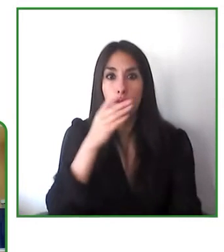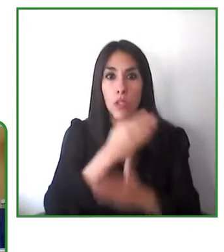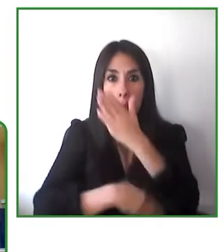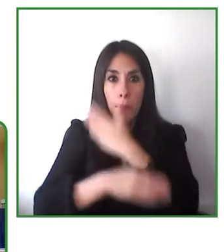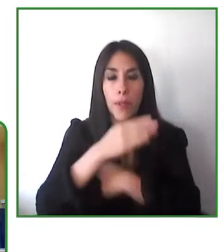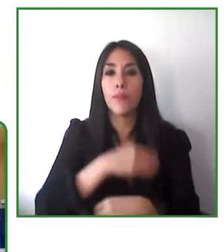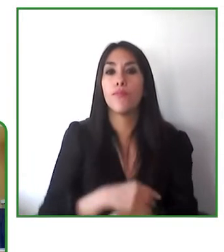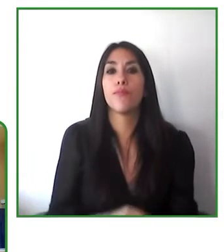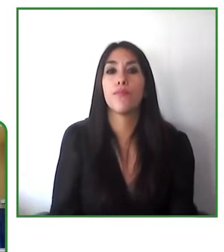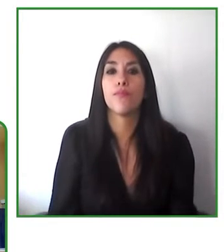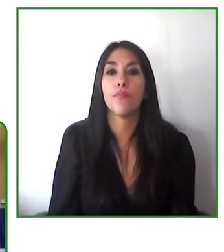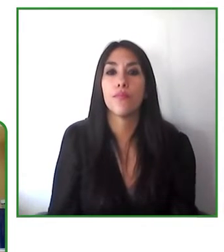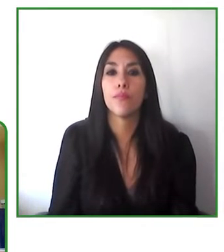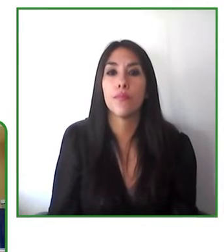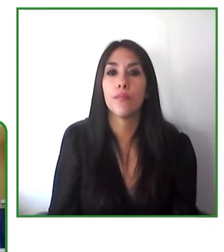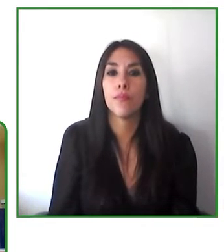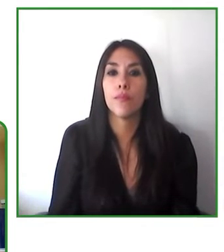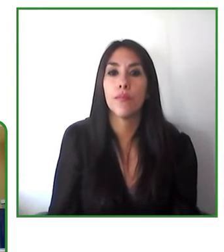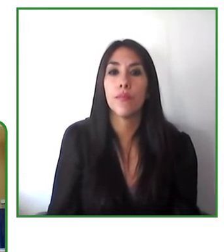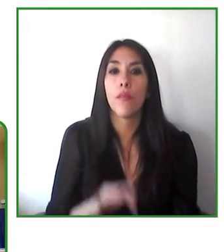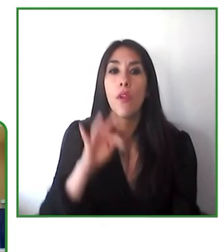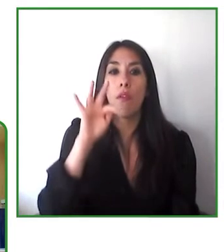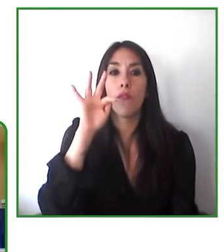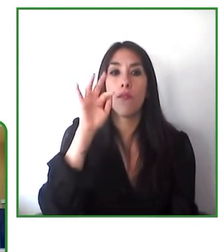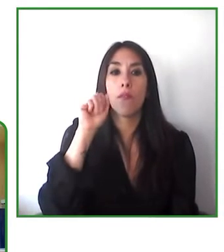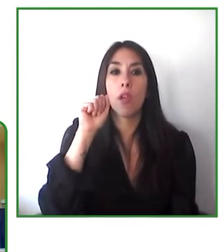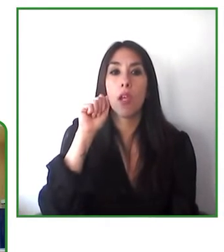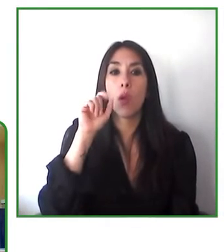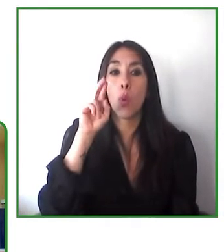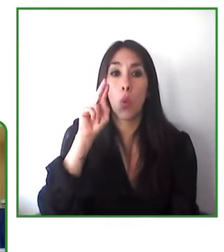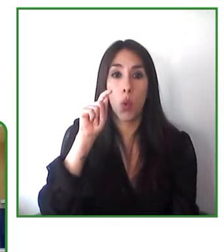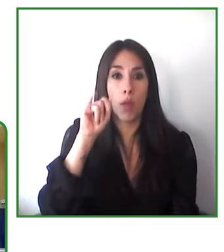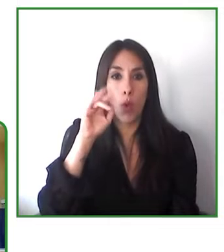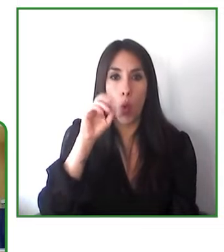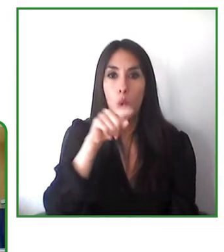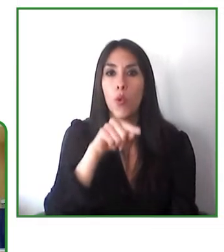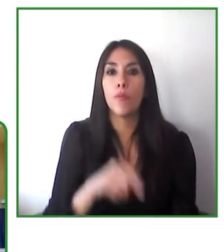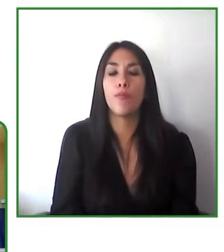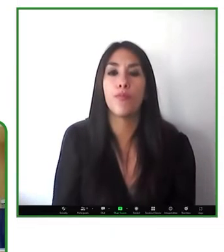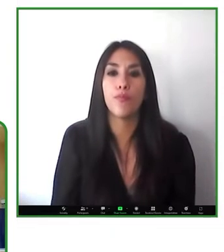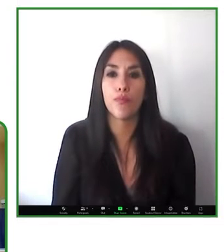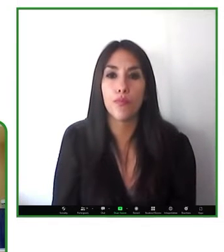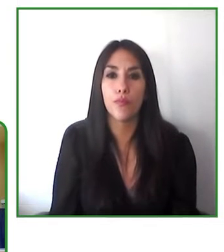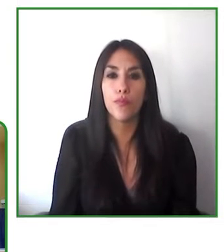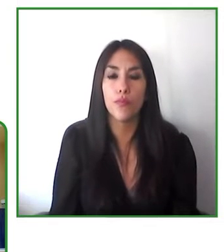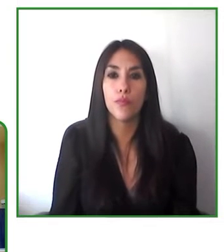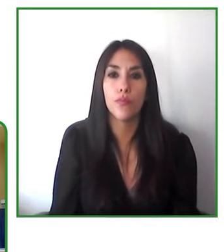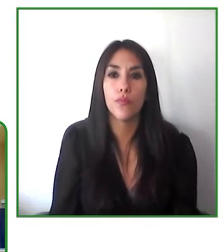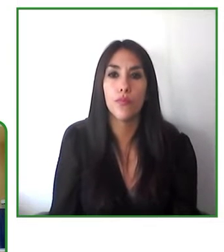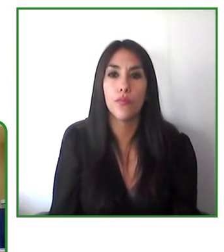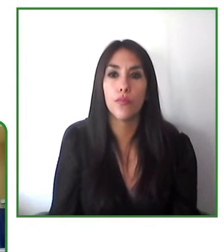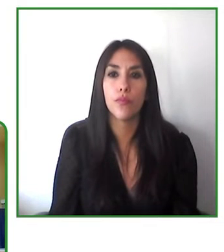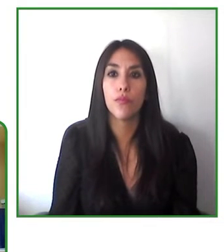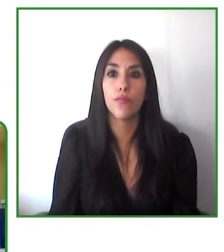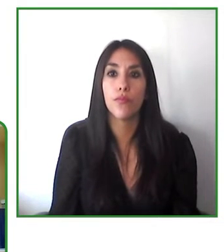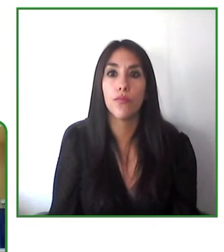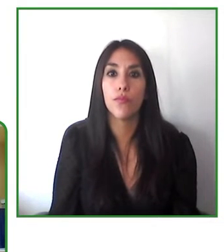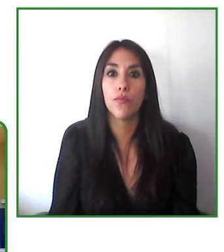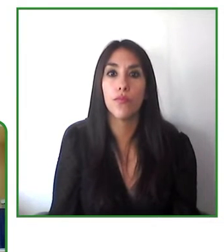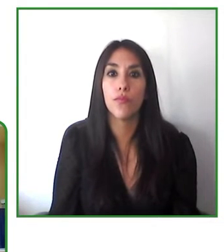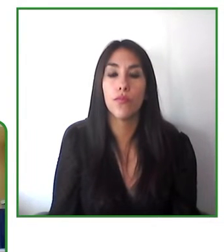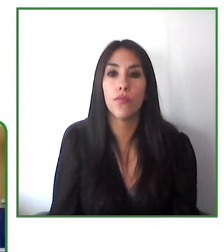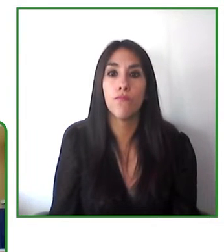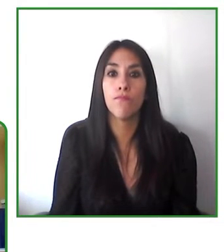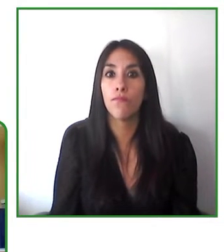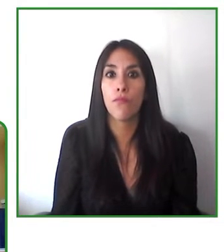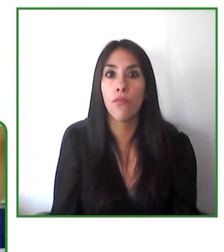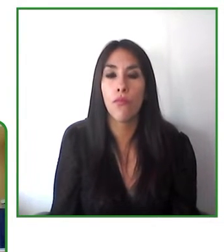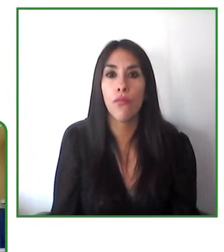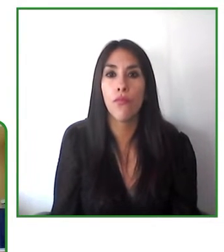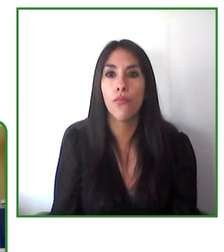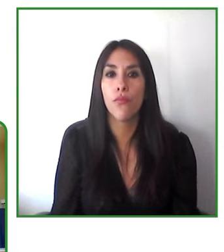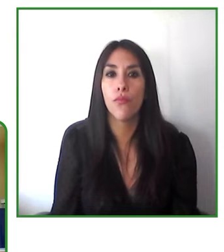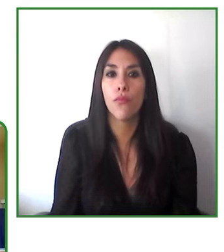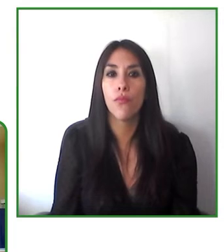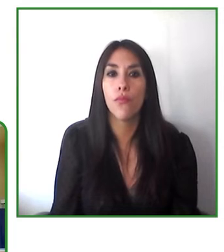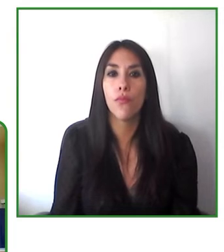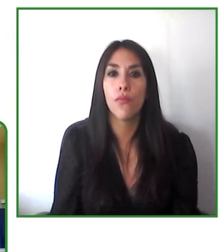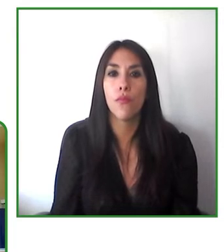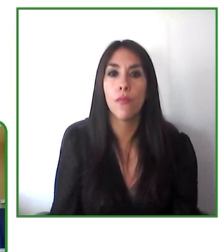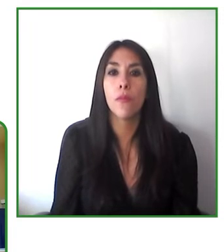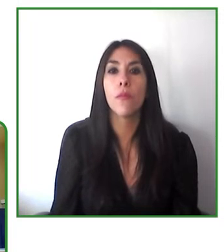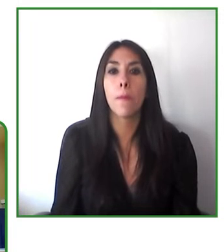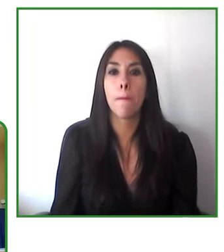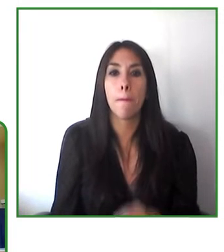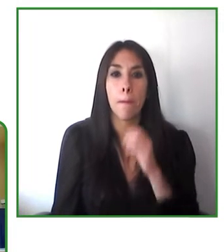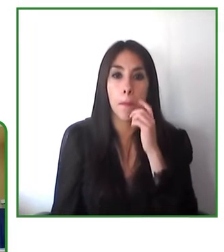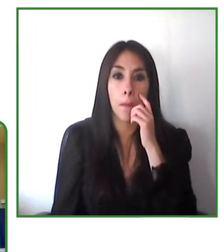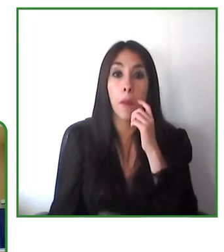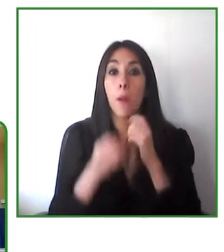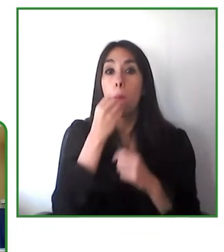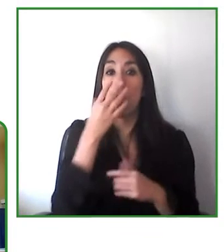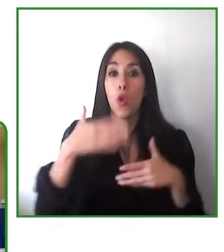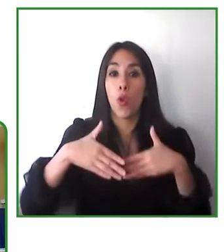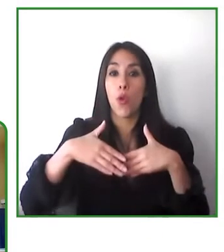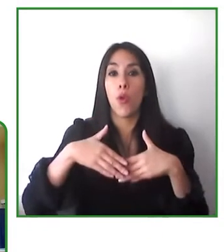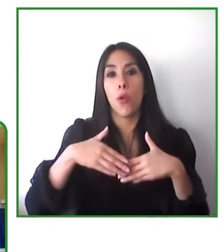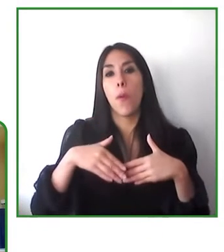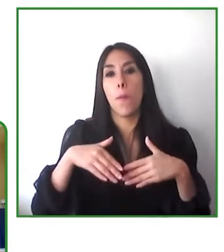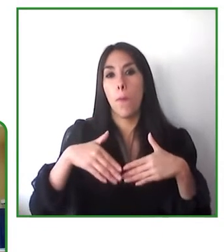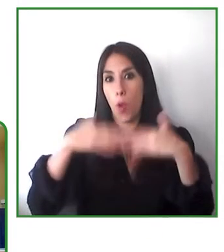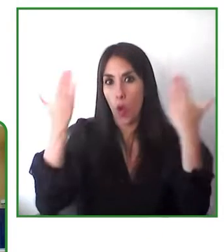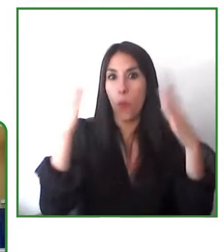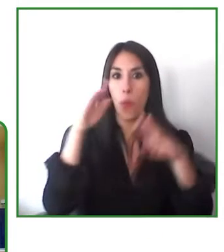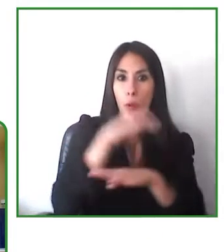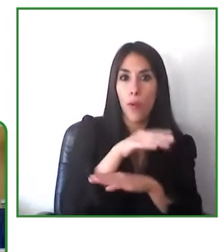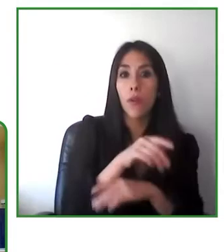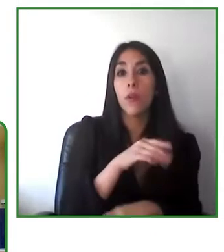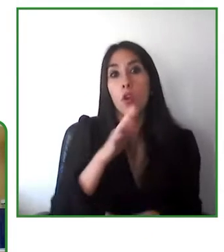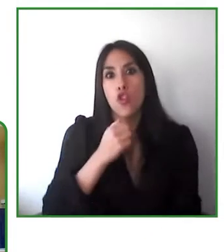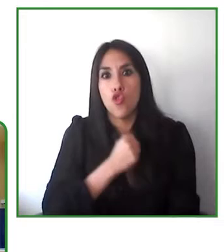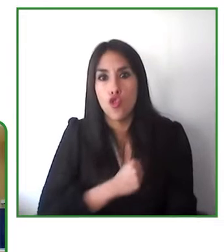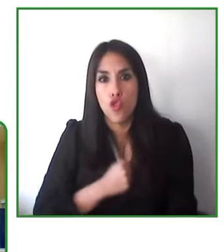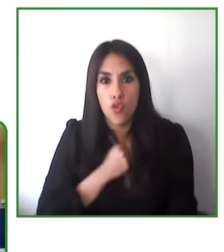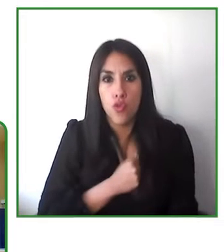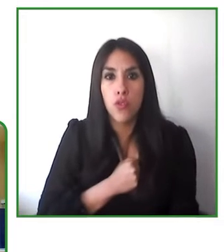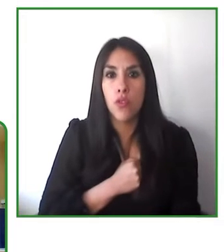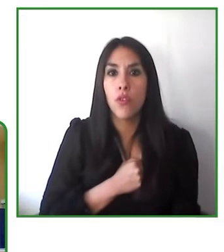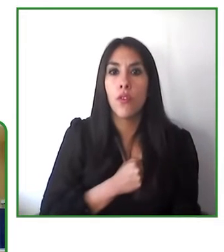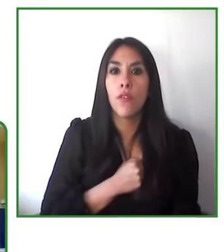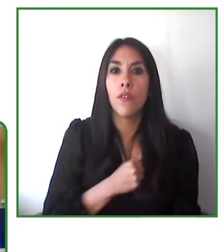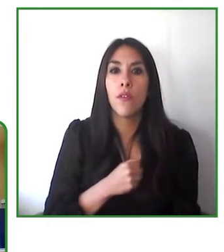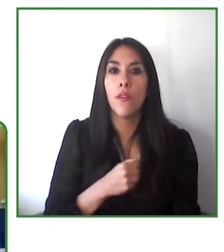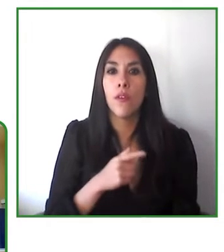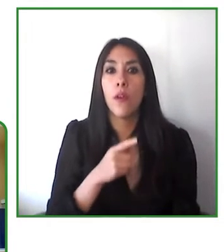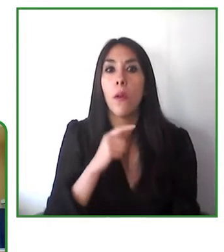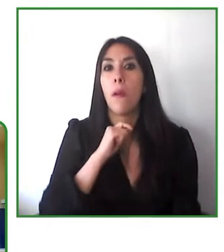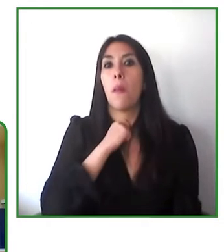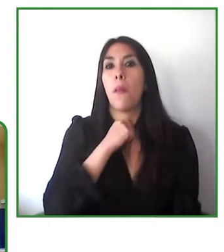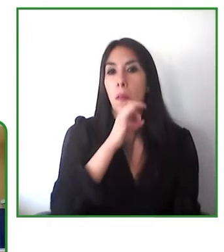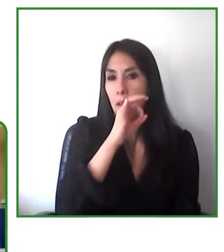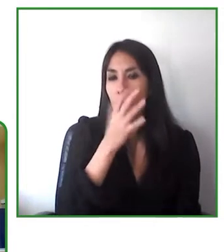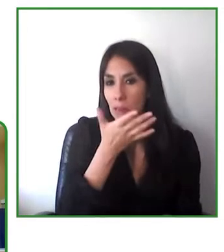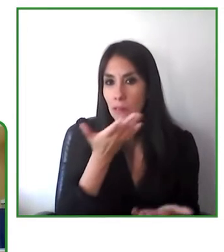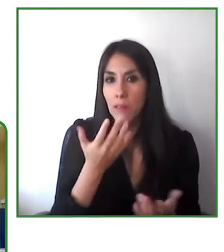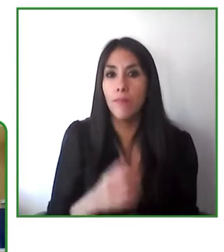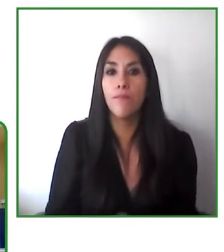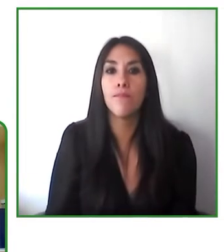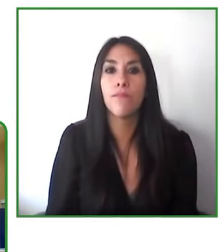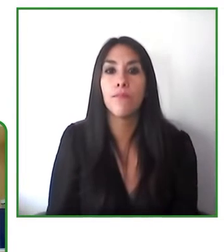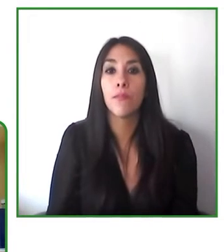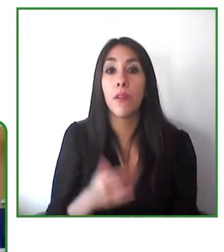good morning and good afternoon everybody thank you for inviting us to